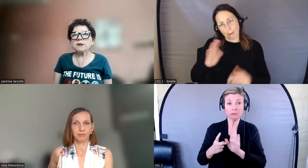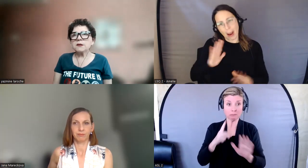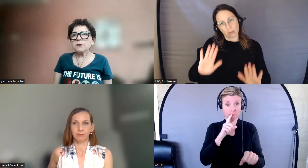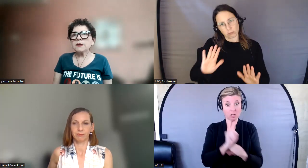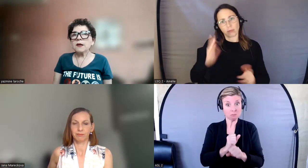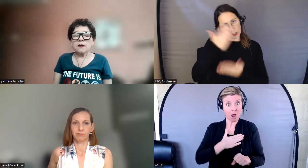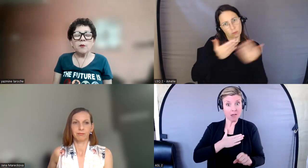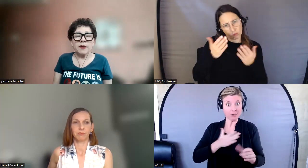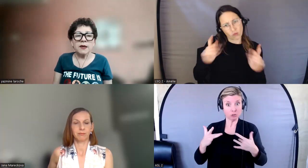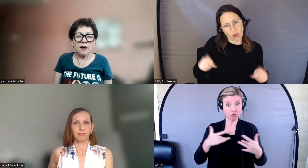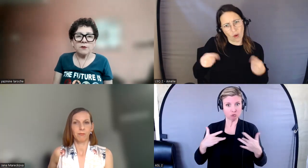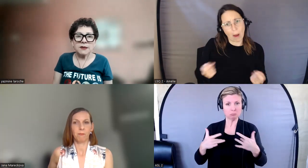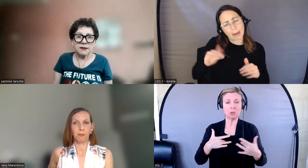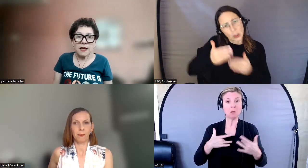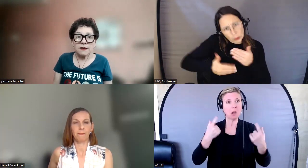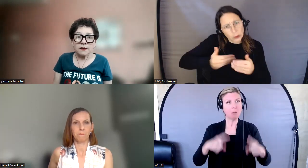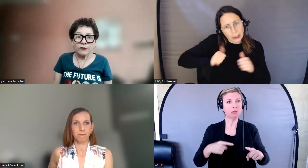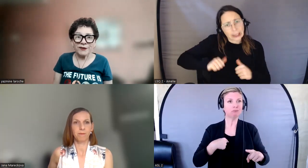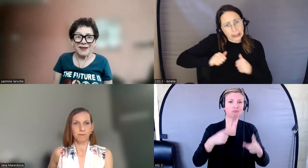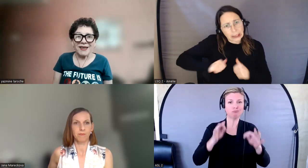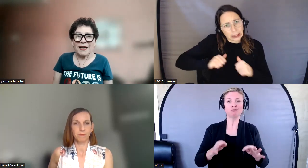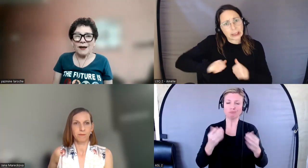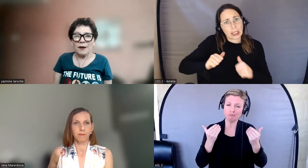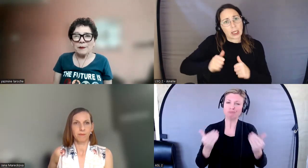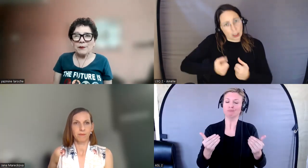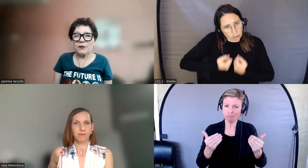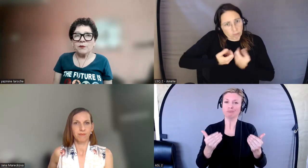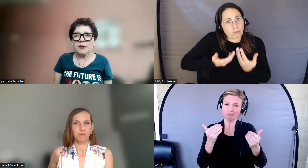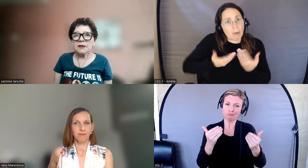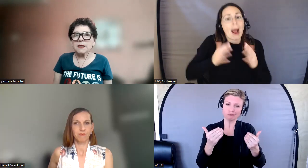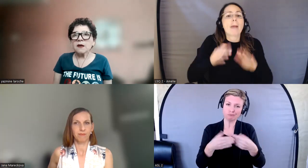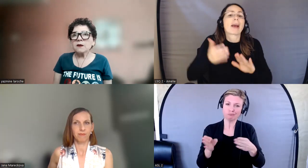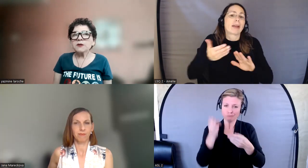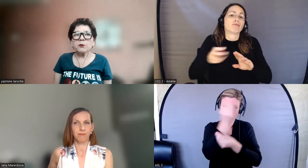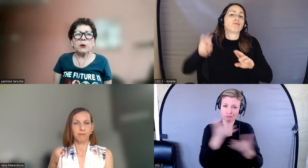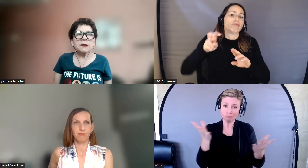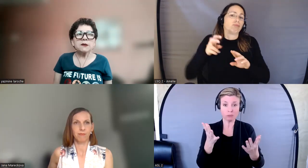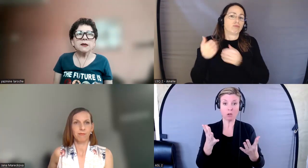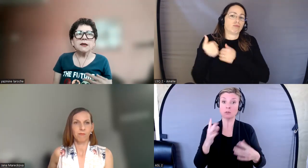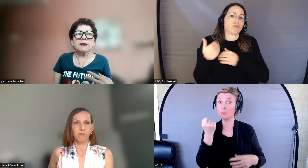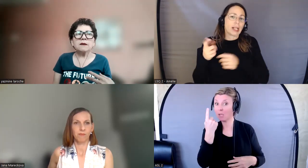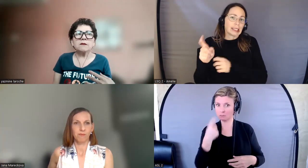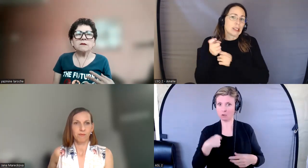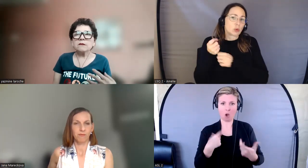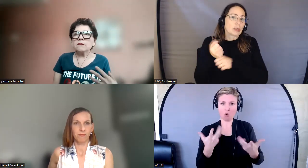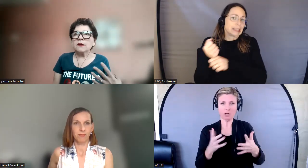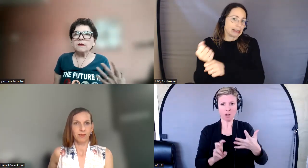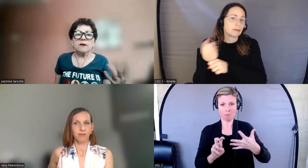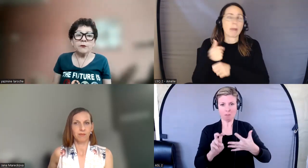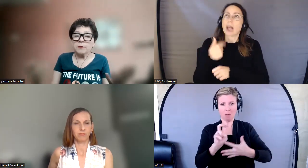to do it and by then I was an executive uh because I thought it was important that from